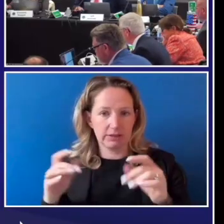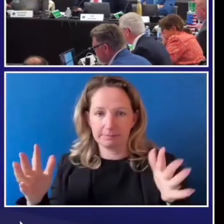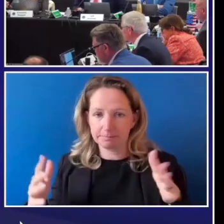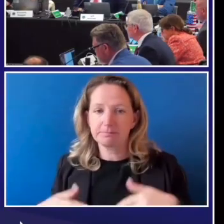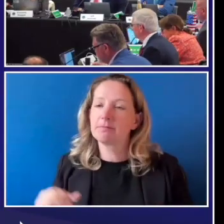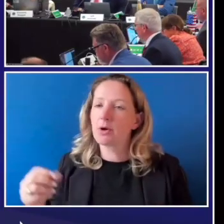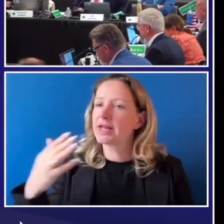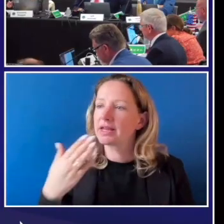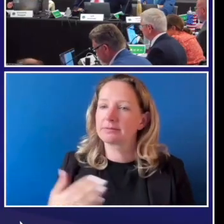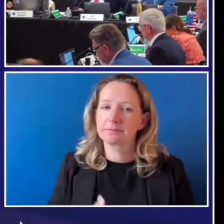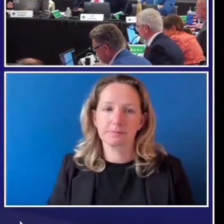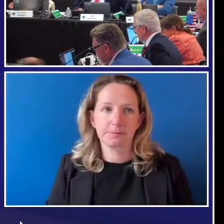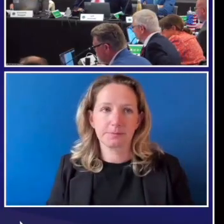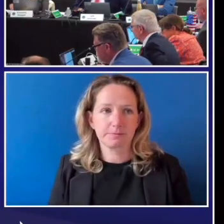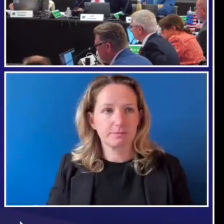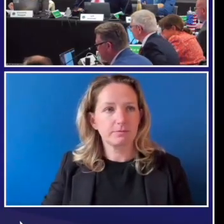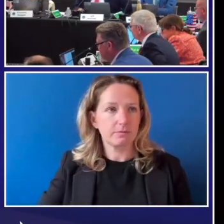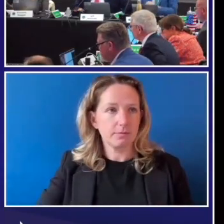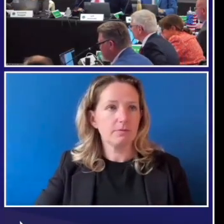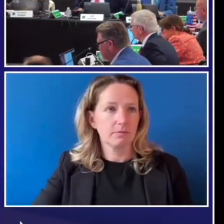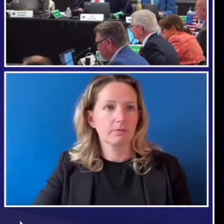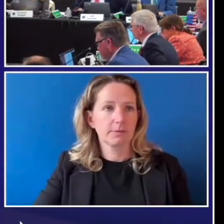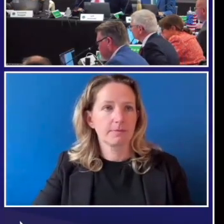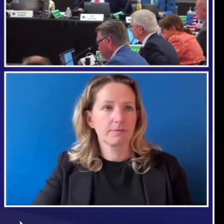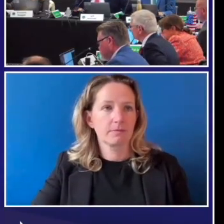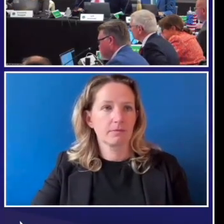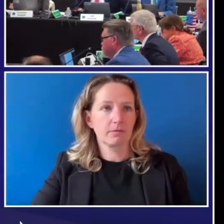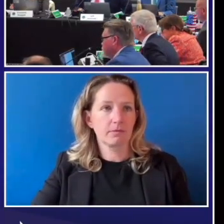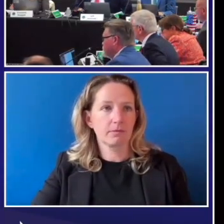Thank you, everybody. We will now...